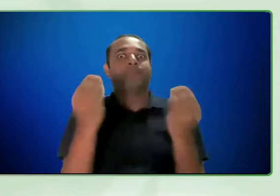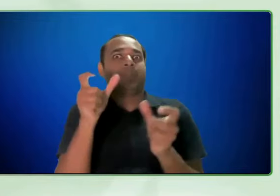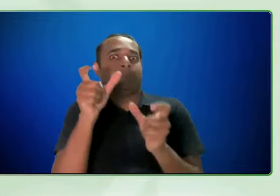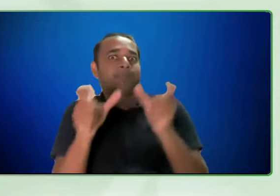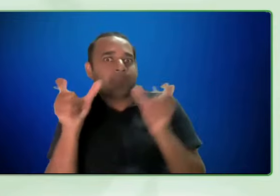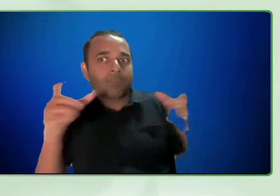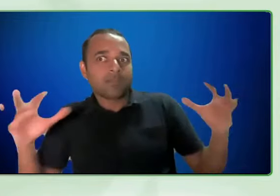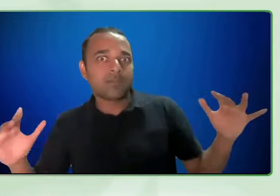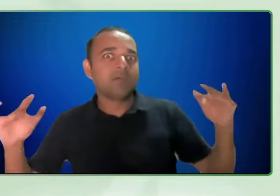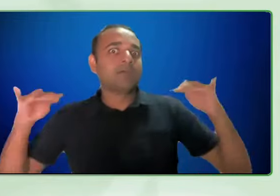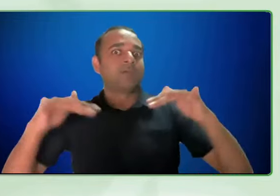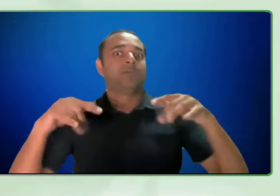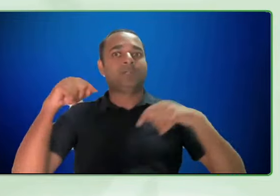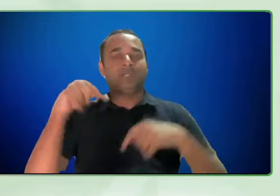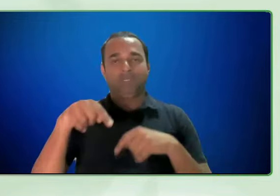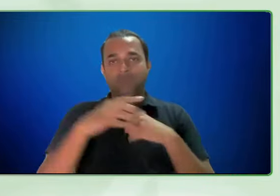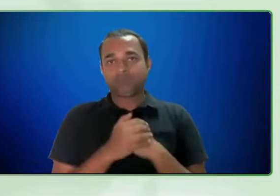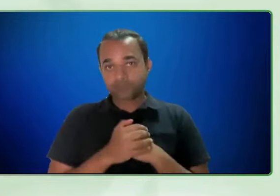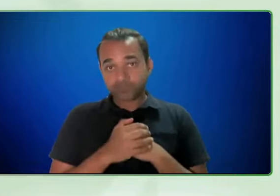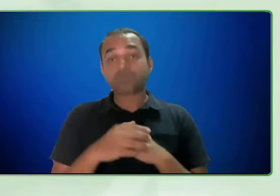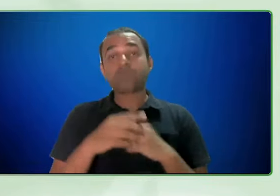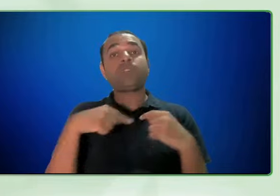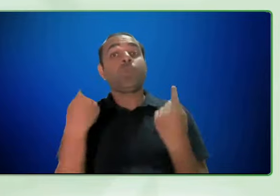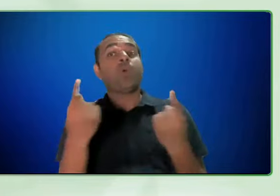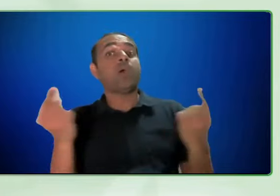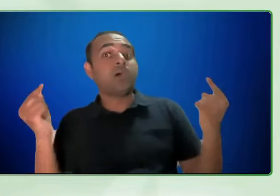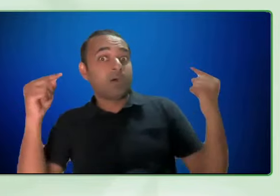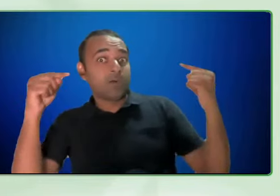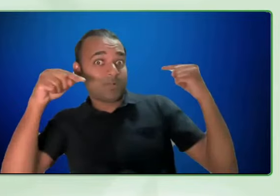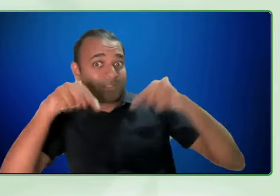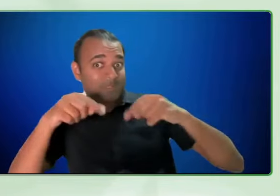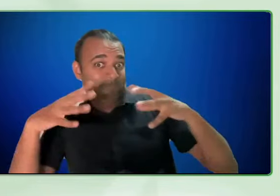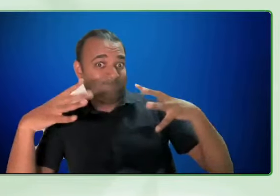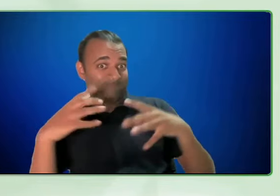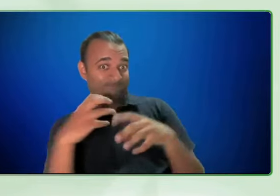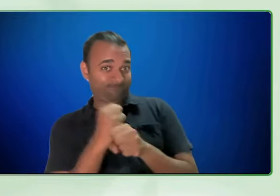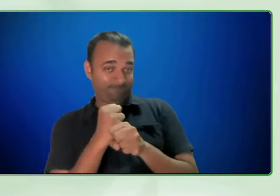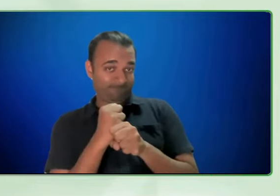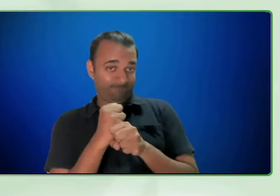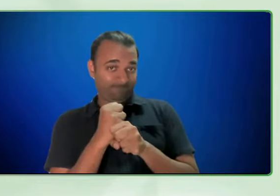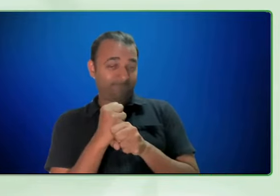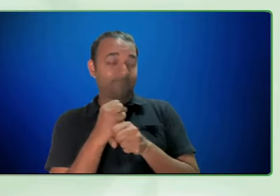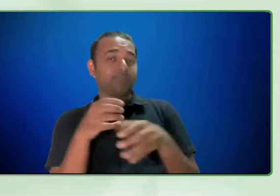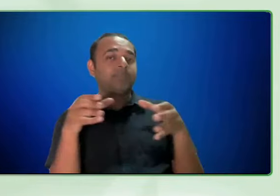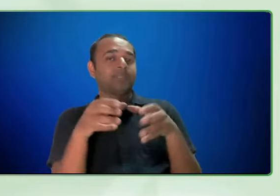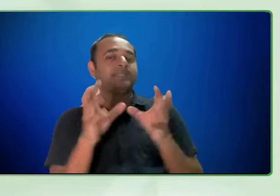connections, and especially those innovators or those stakeholders who have an interest in